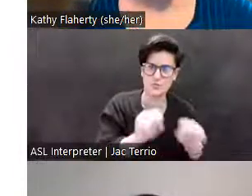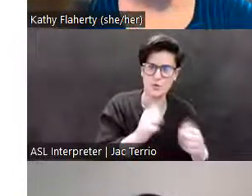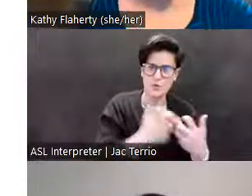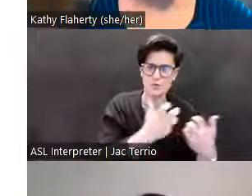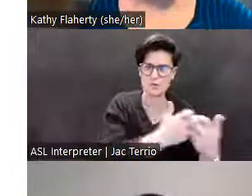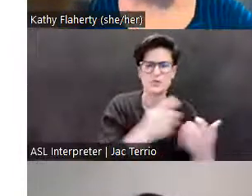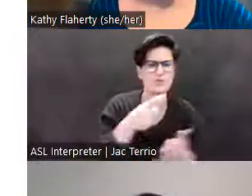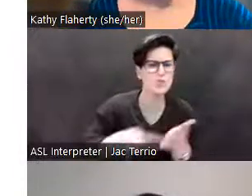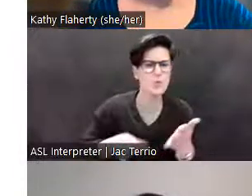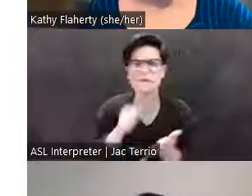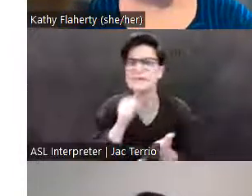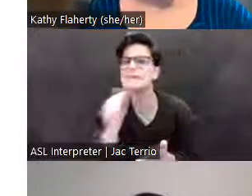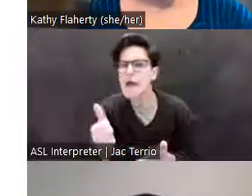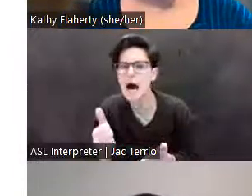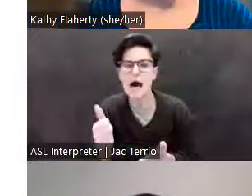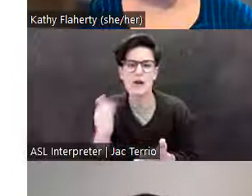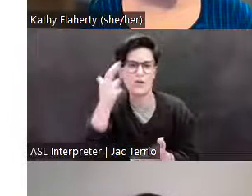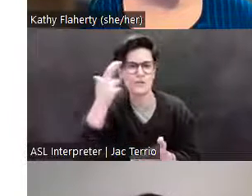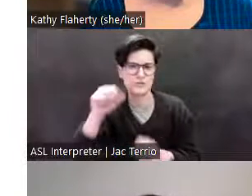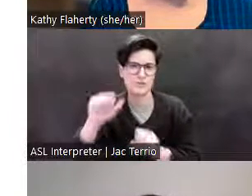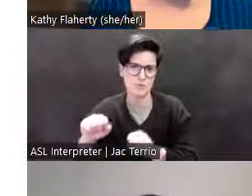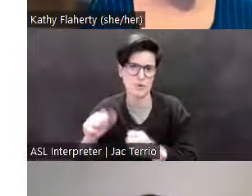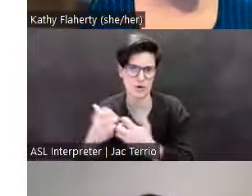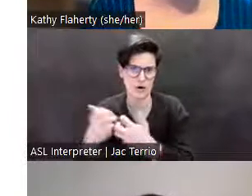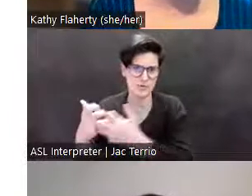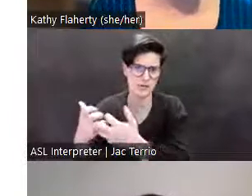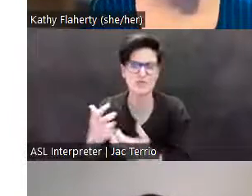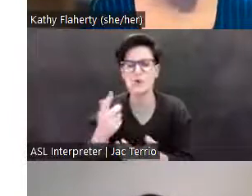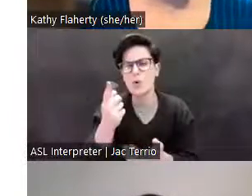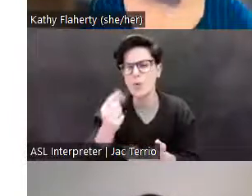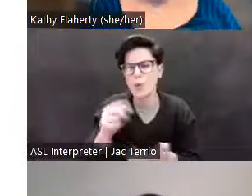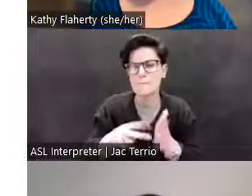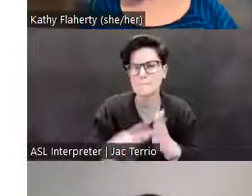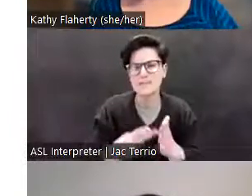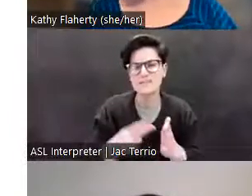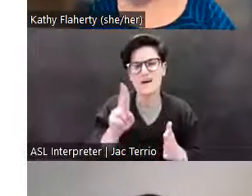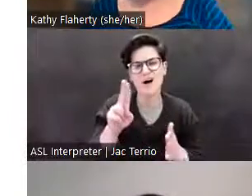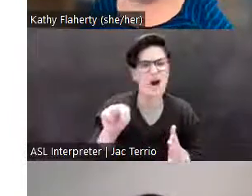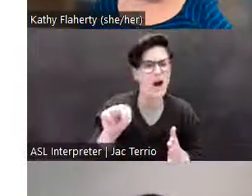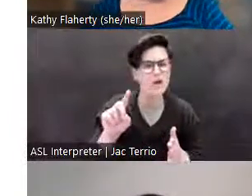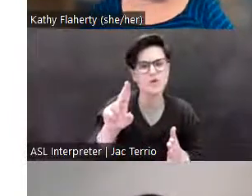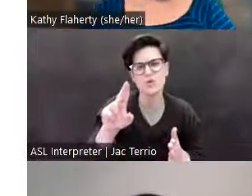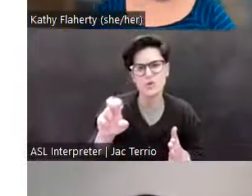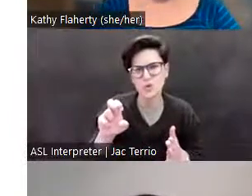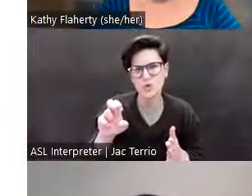talked about when something is an undo burden. 15:25:07 And that's when a person can be denied